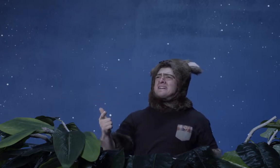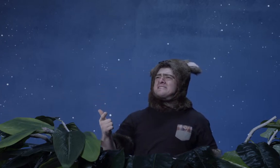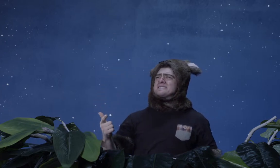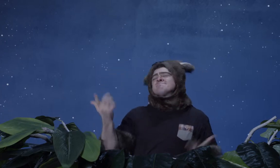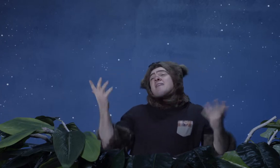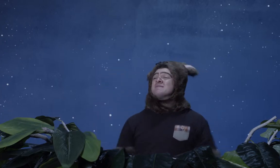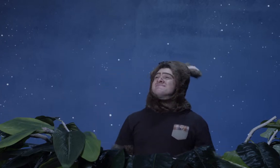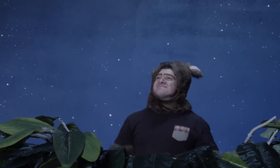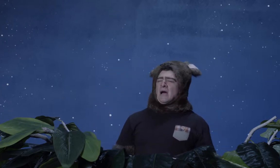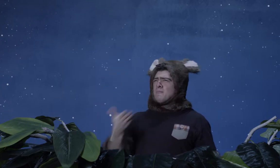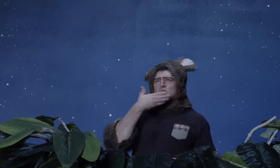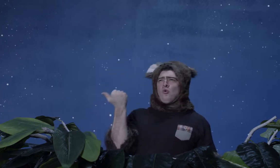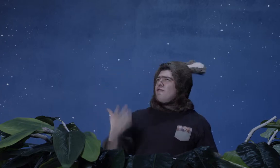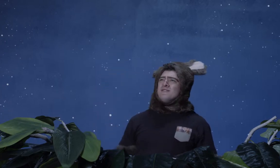Oh, well. It's beautiful, though.